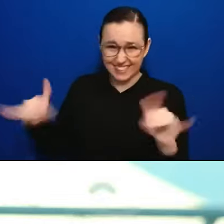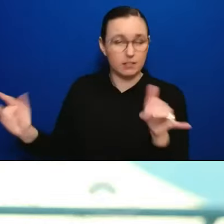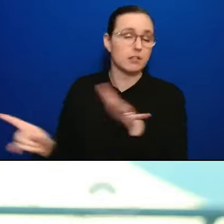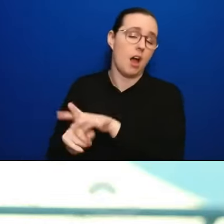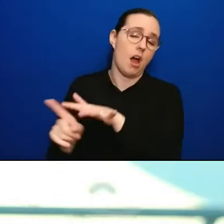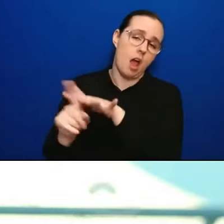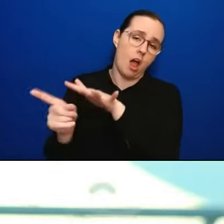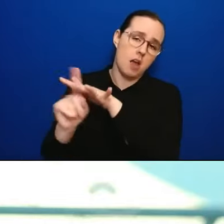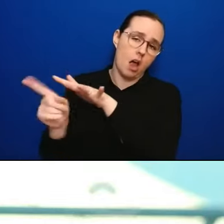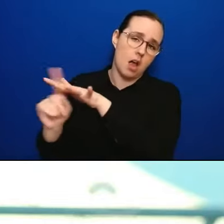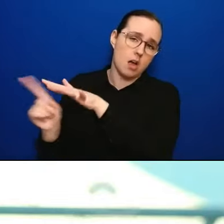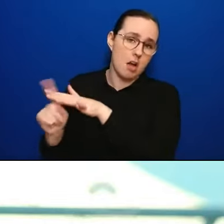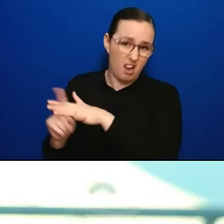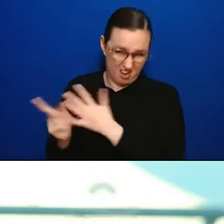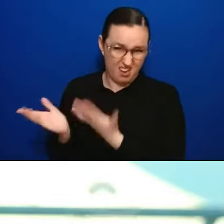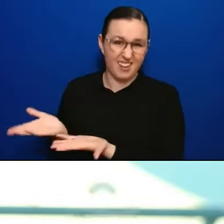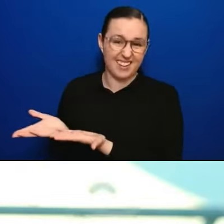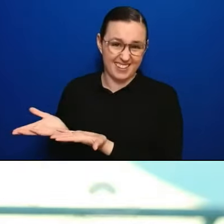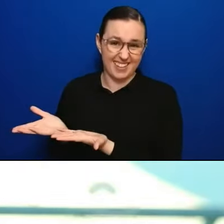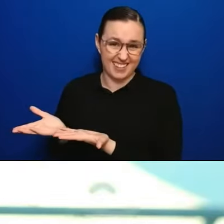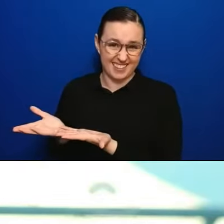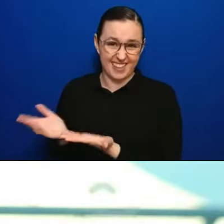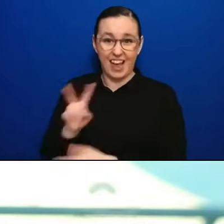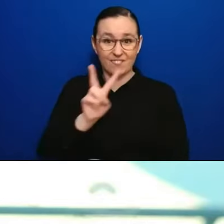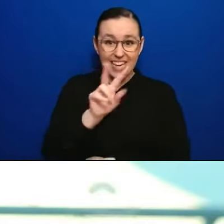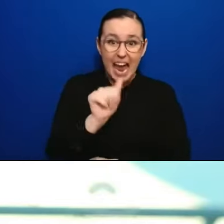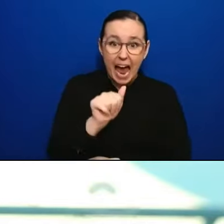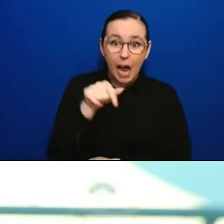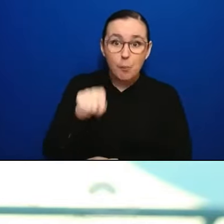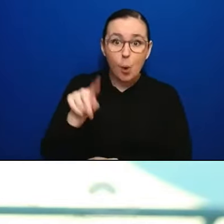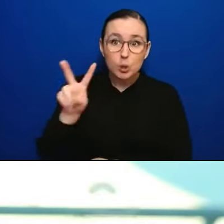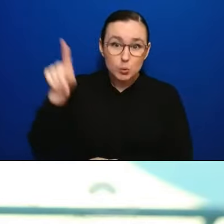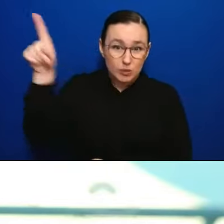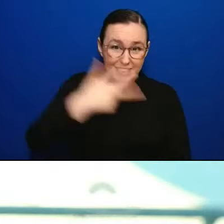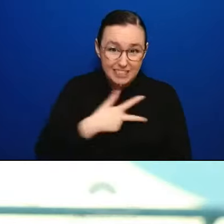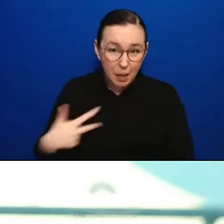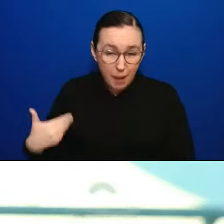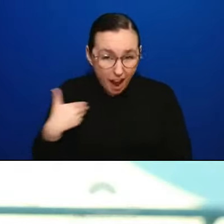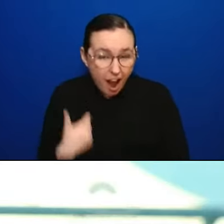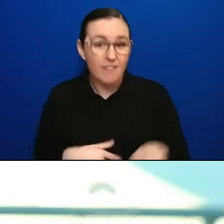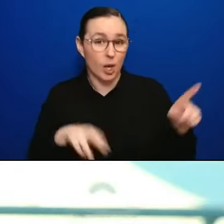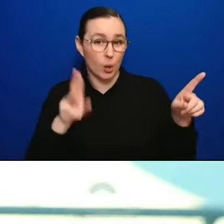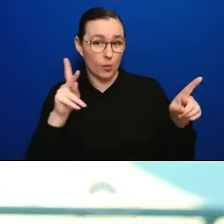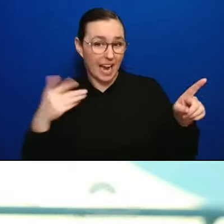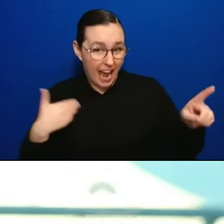the globe. We still see new things coming